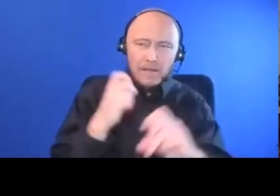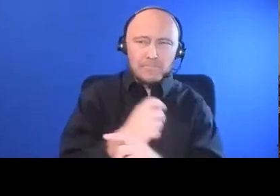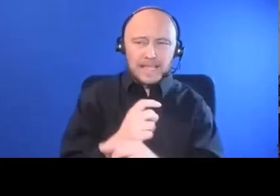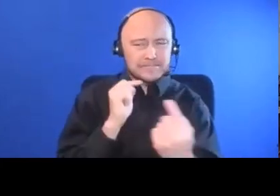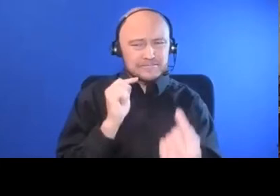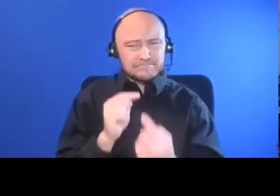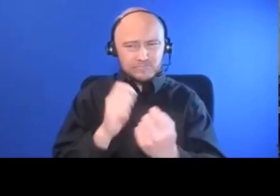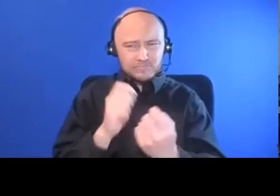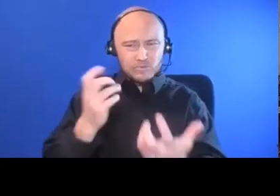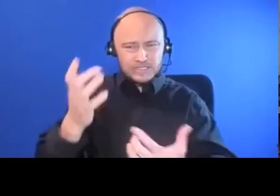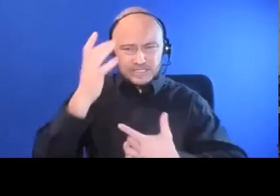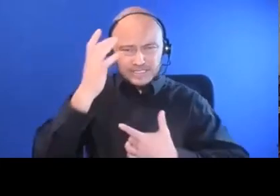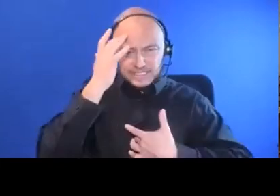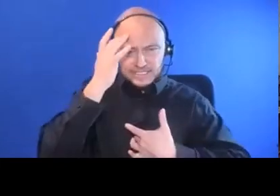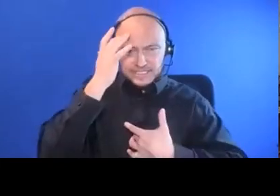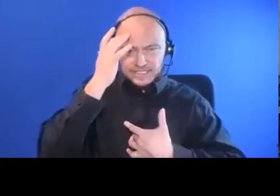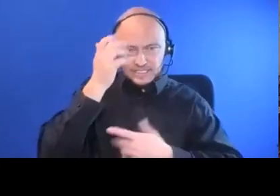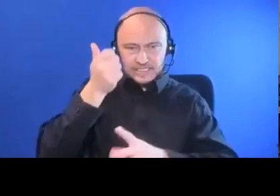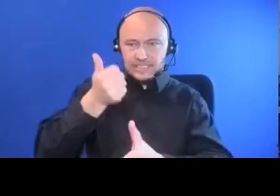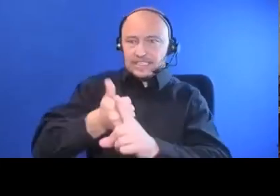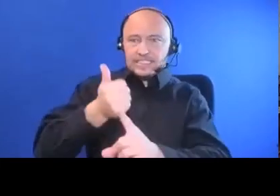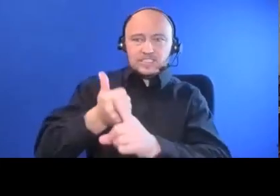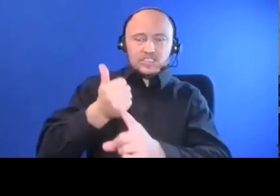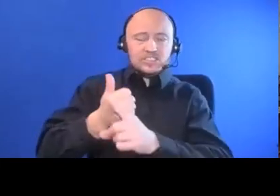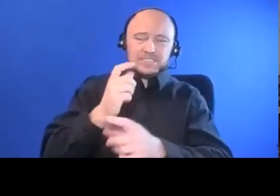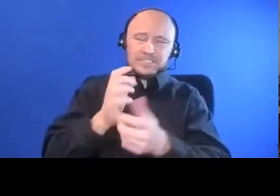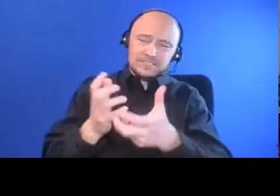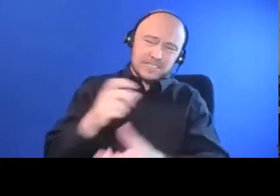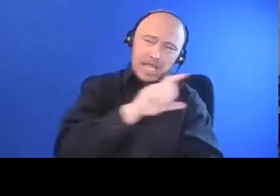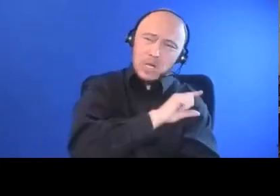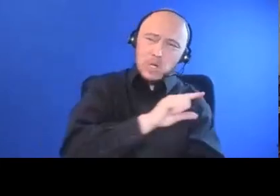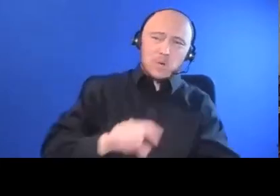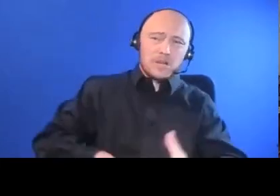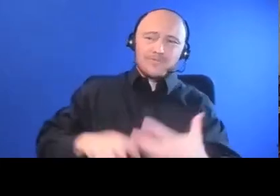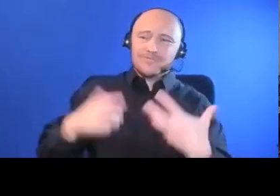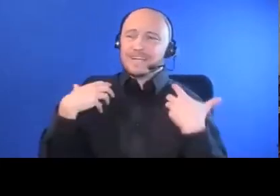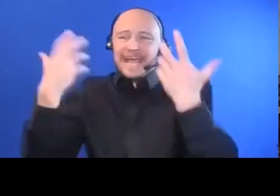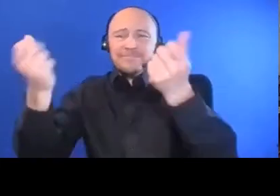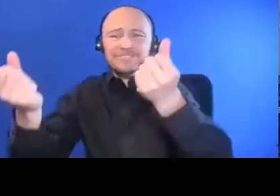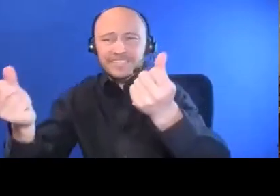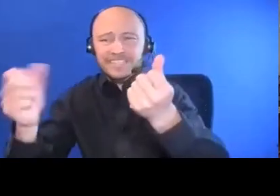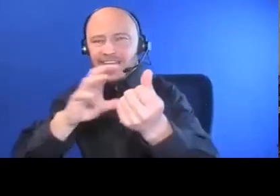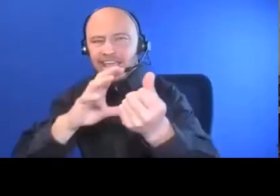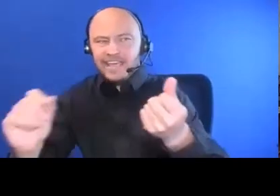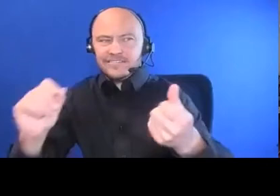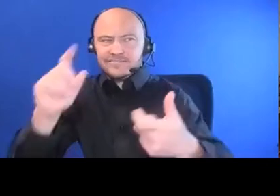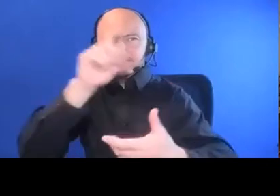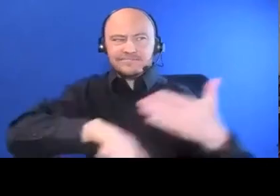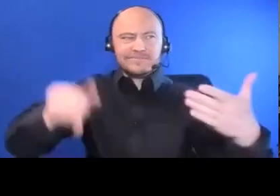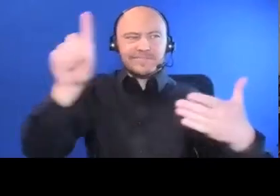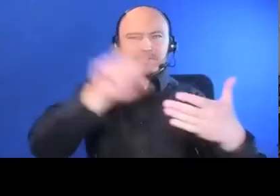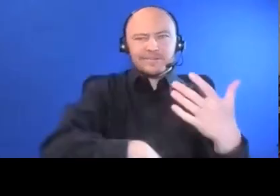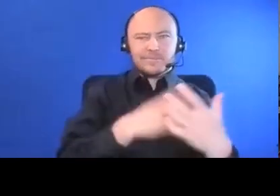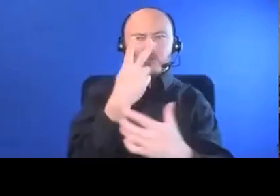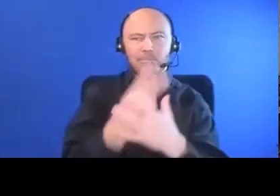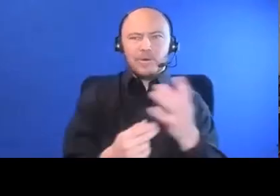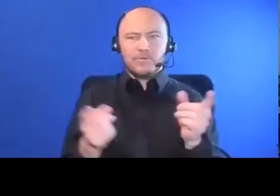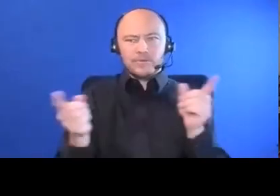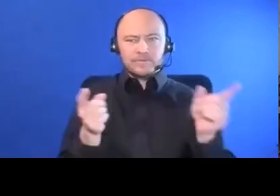She is the queen of redemption and condemnation stories. And these themes are at the heart